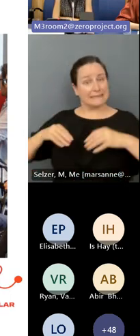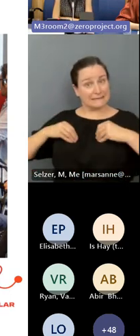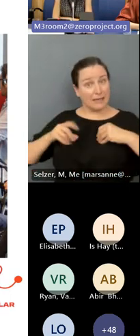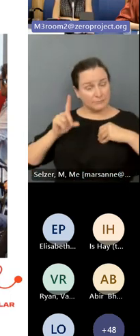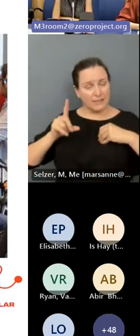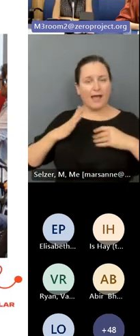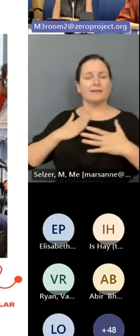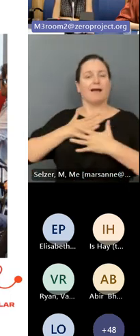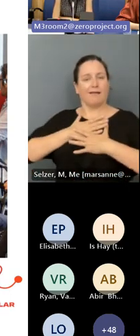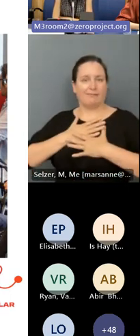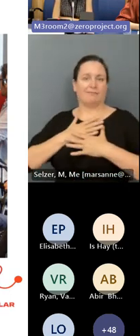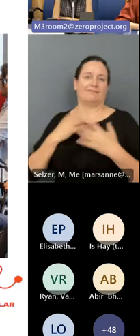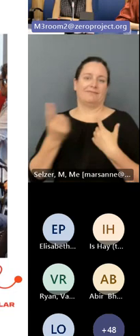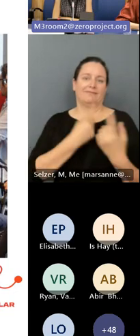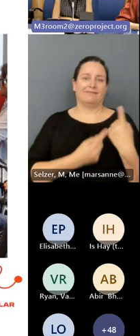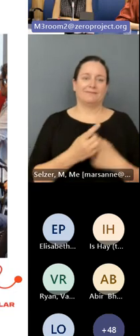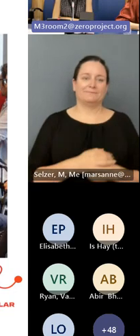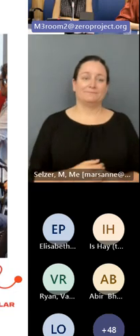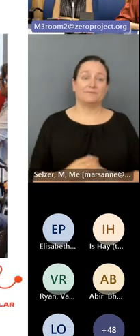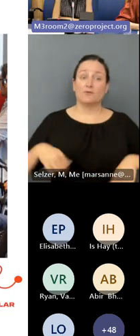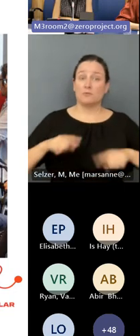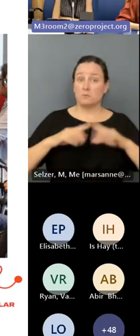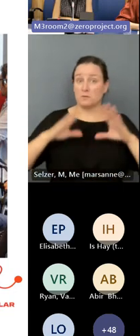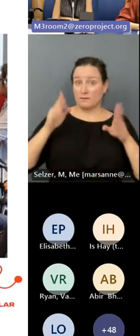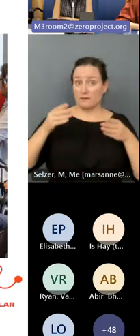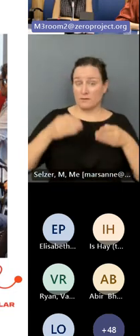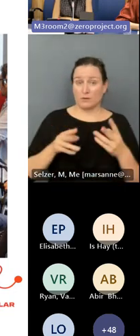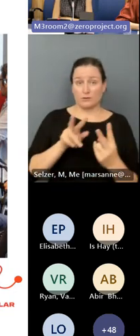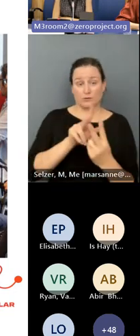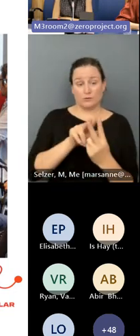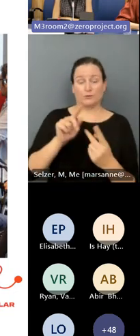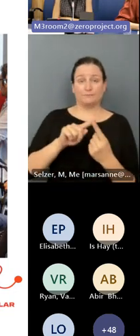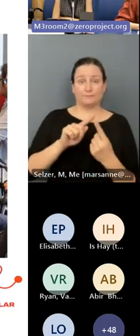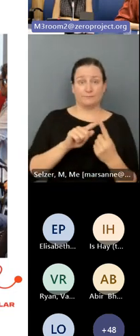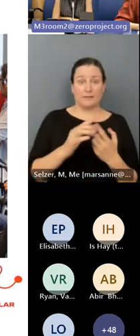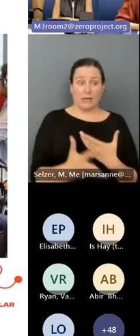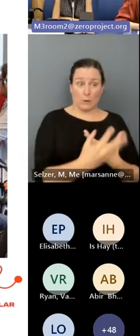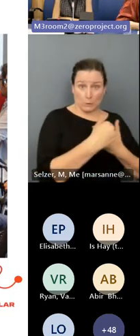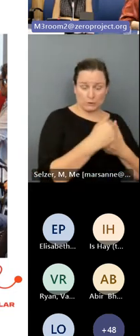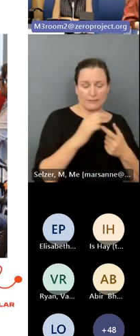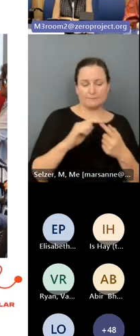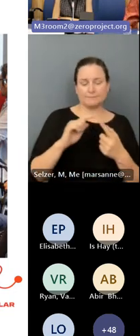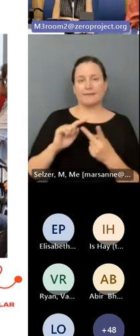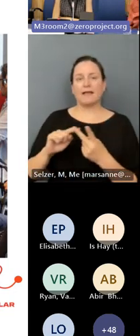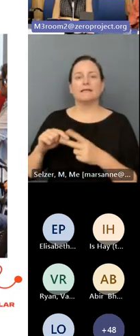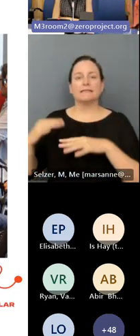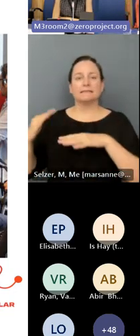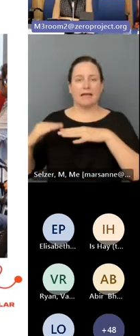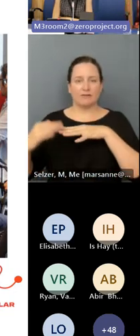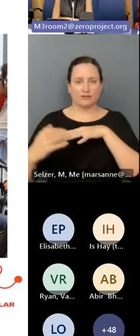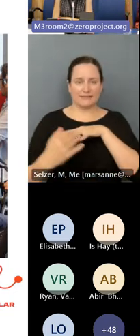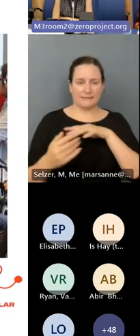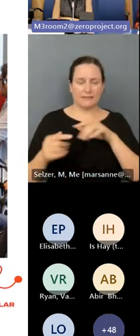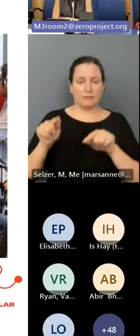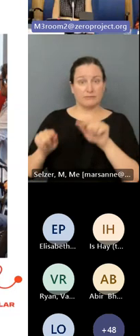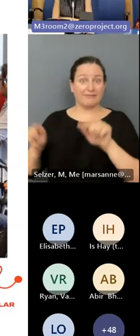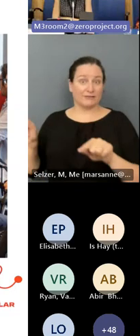two areas. First is diversity and inclusion. When I search the term in Google, there are 1.7 billion